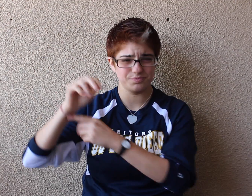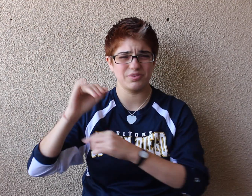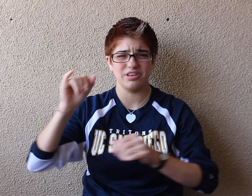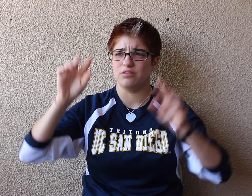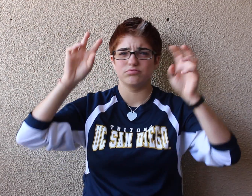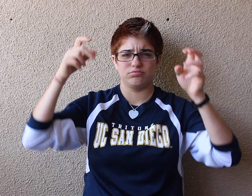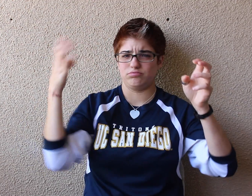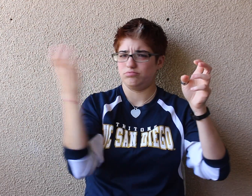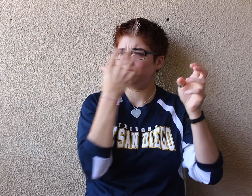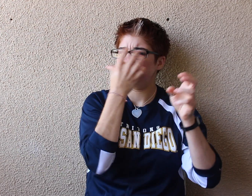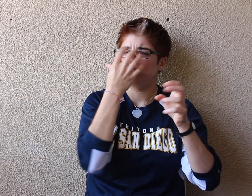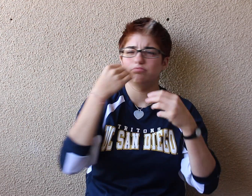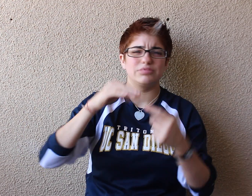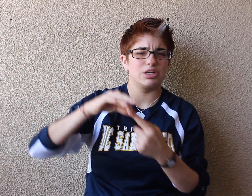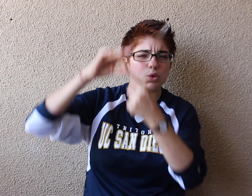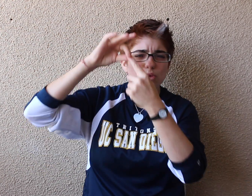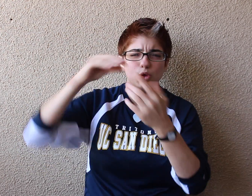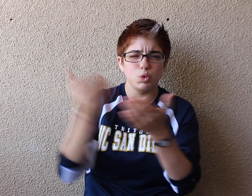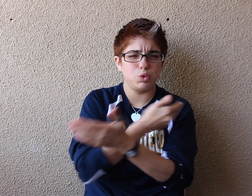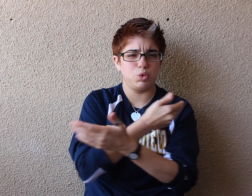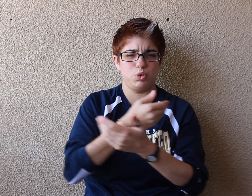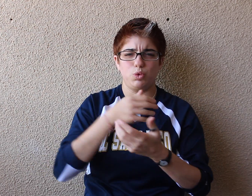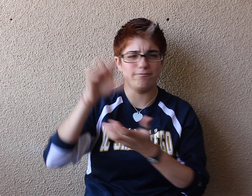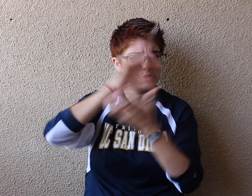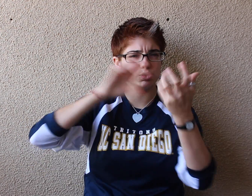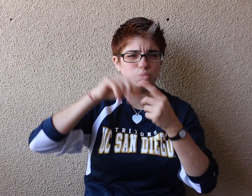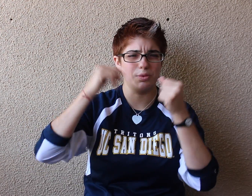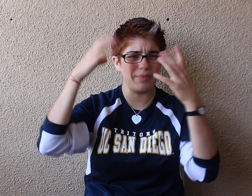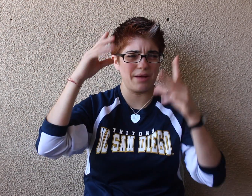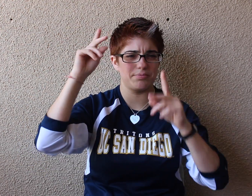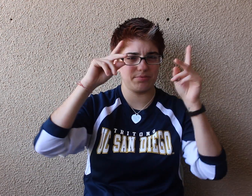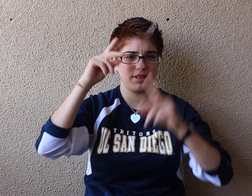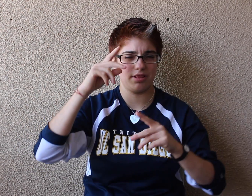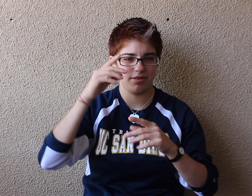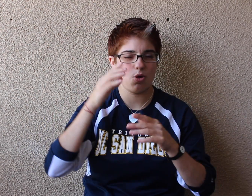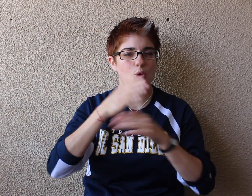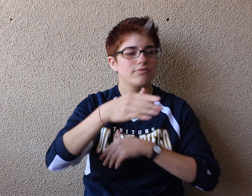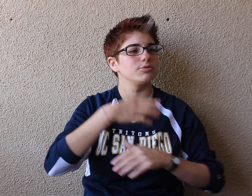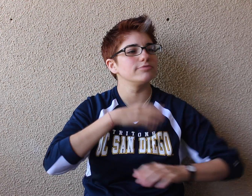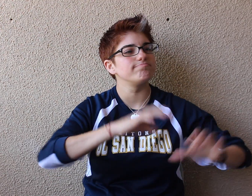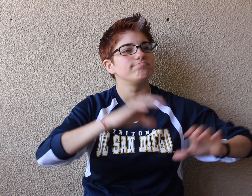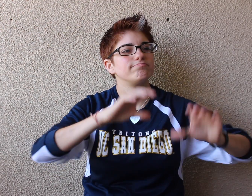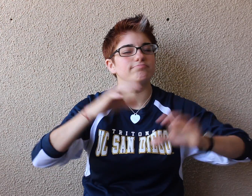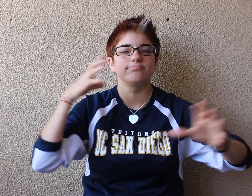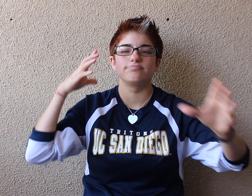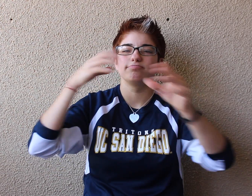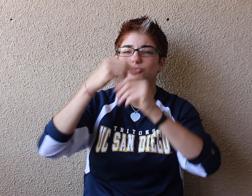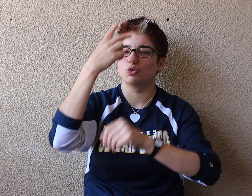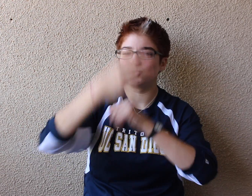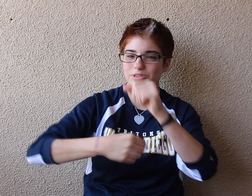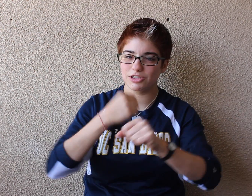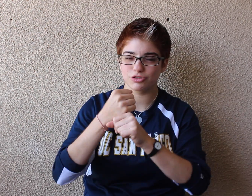This title is unique and new, but also confusing. Over the course of two years of being a student and talking with different individuals,